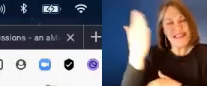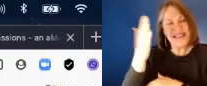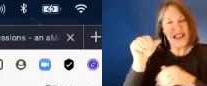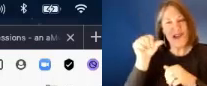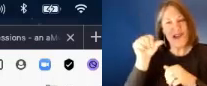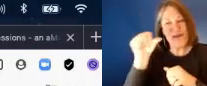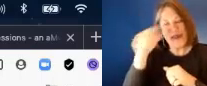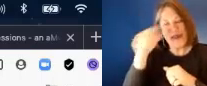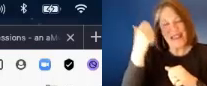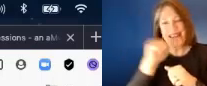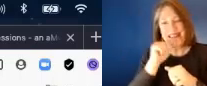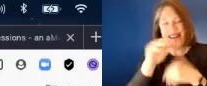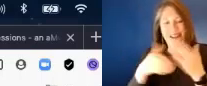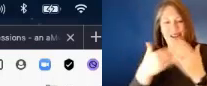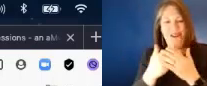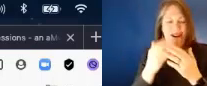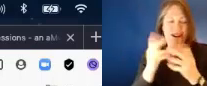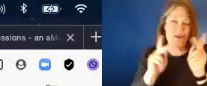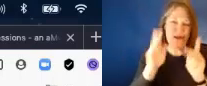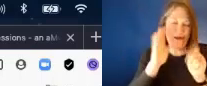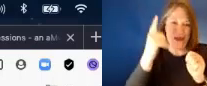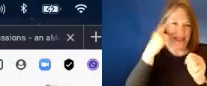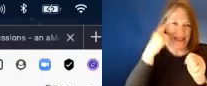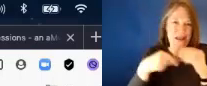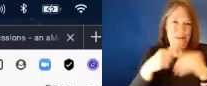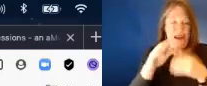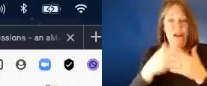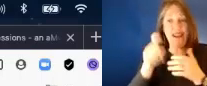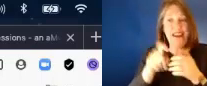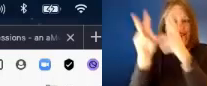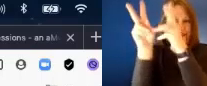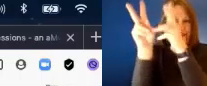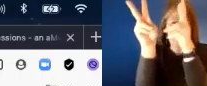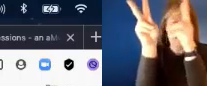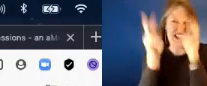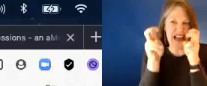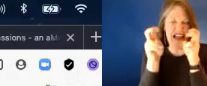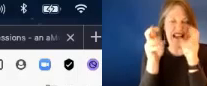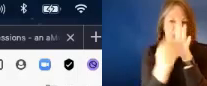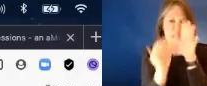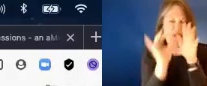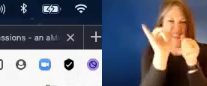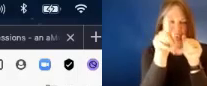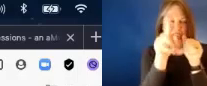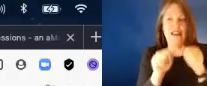will realize that they can just 06:42:07 copy this URL. When you click on